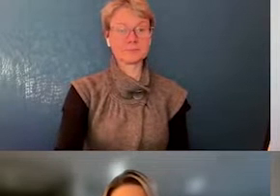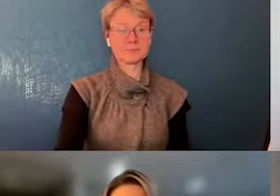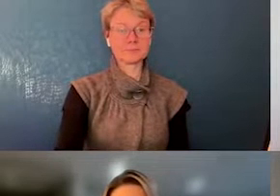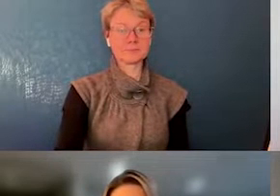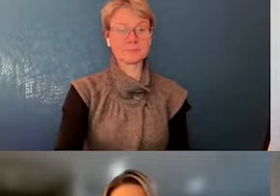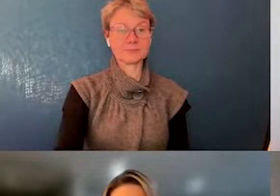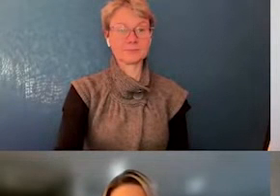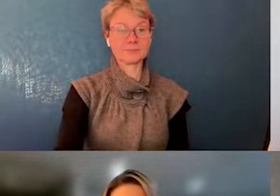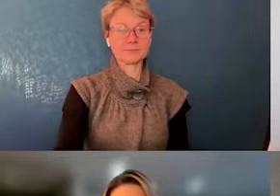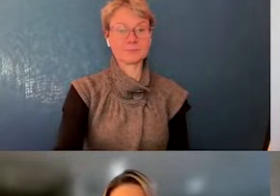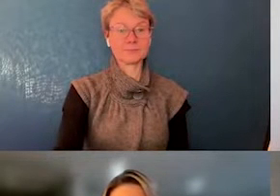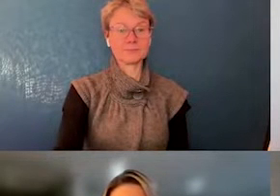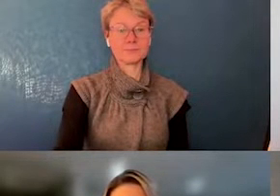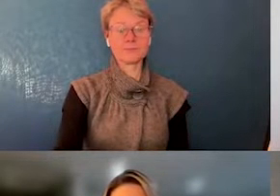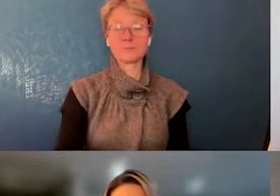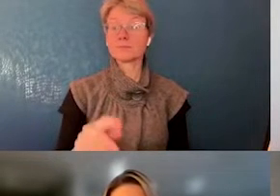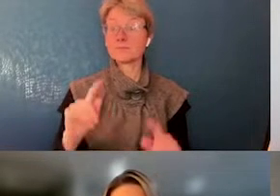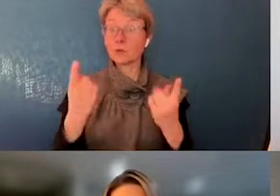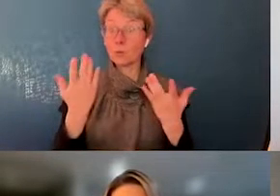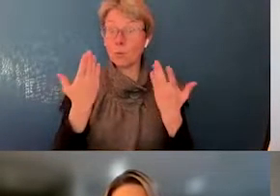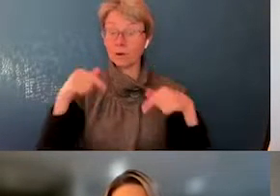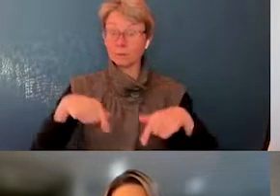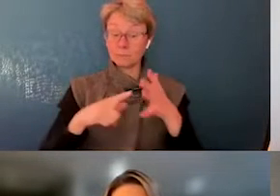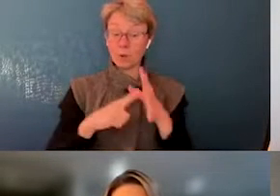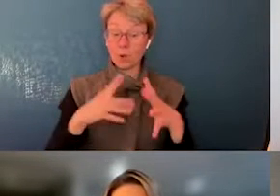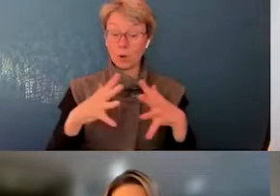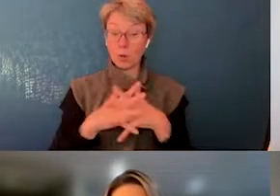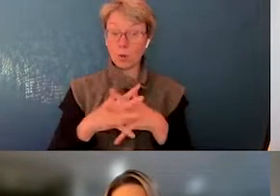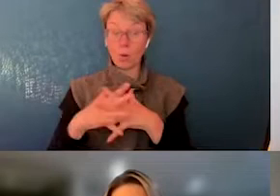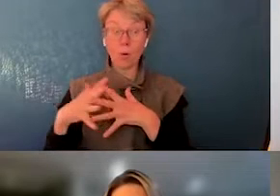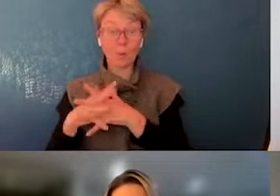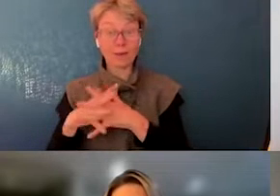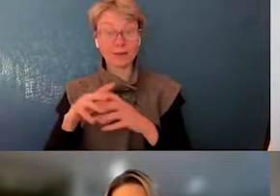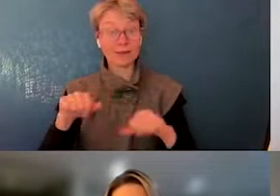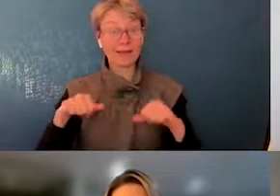um so first of all welcome to this law week webinar um before we begin we would like to